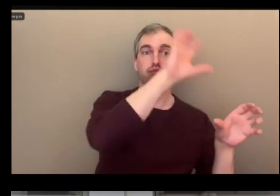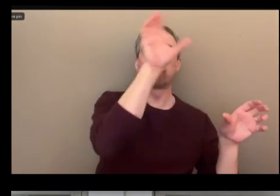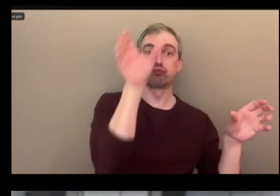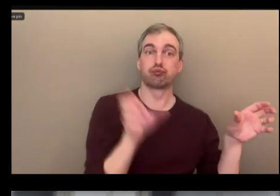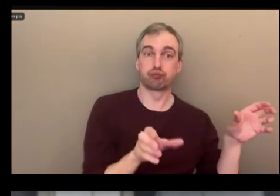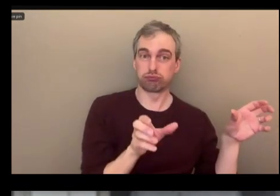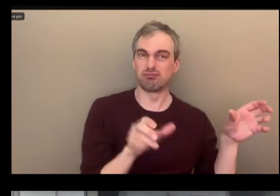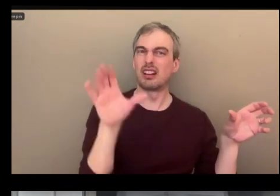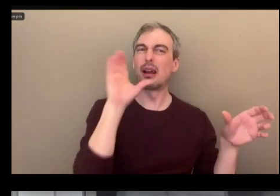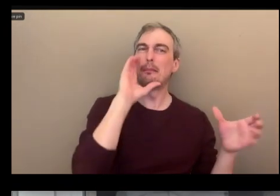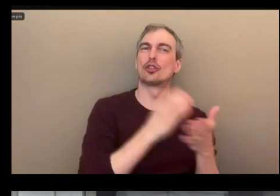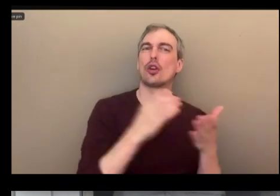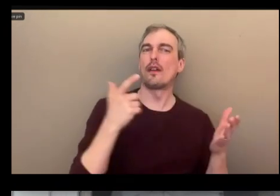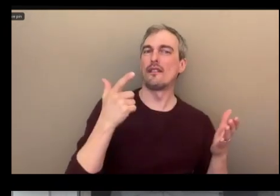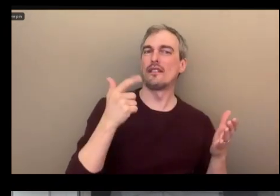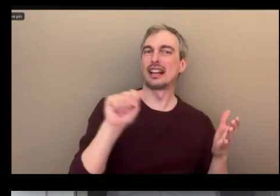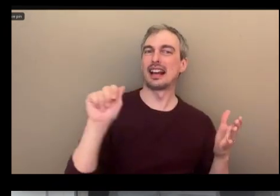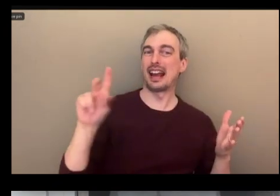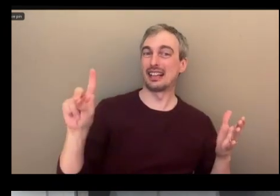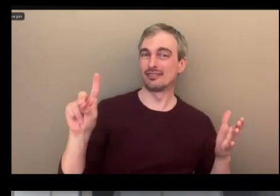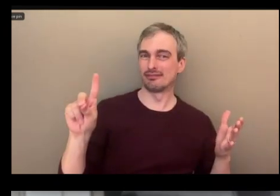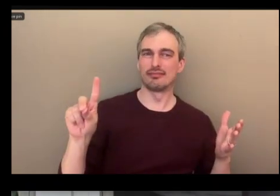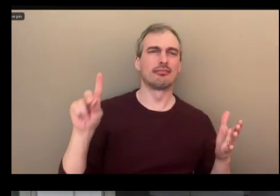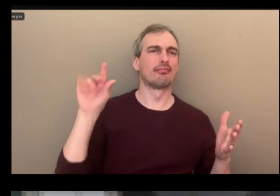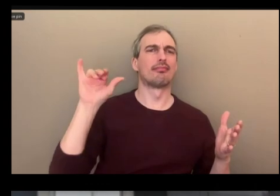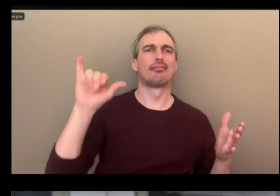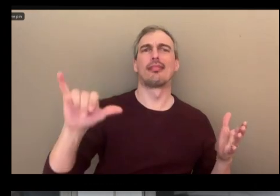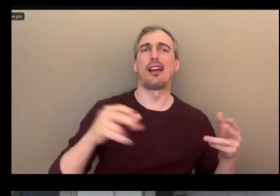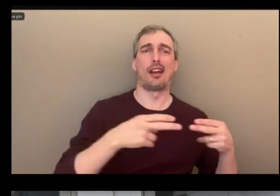We had balloons, we had the big scissors, and a number of leaders.